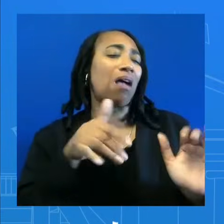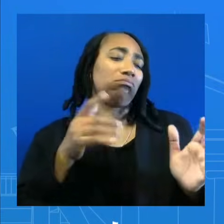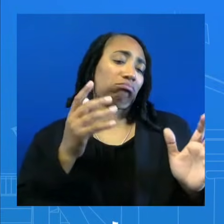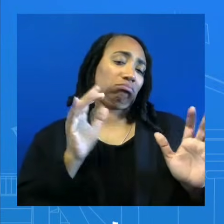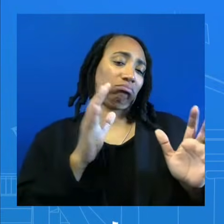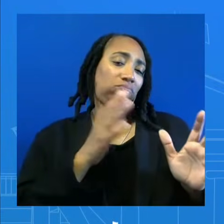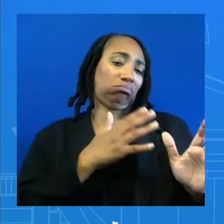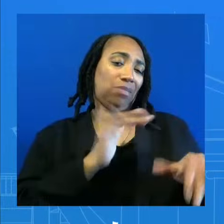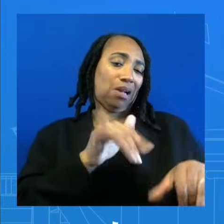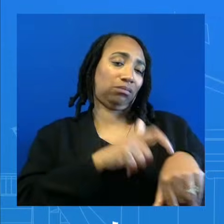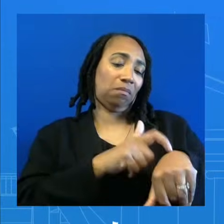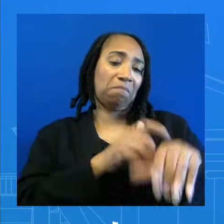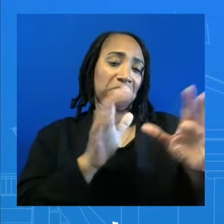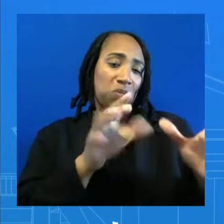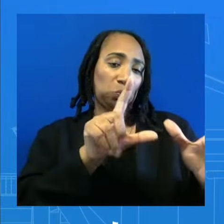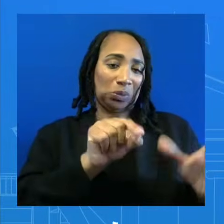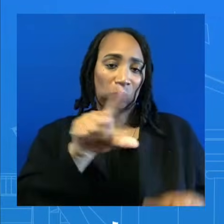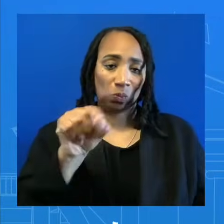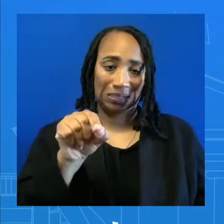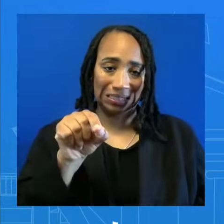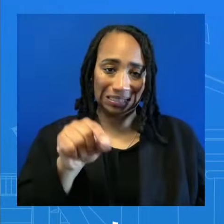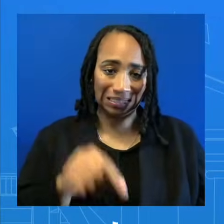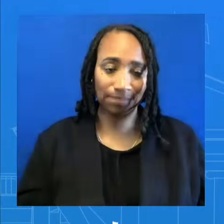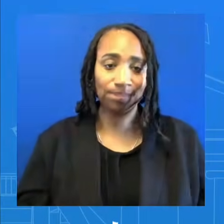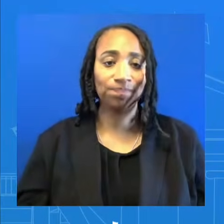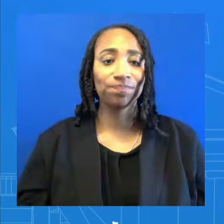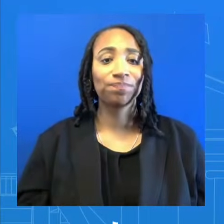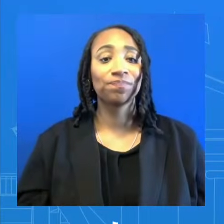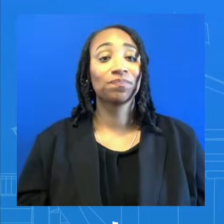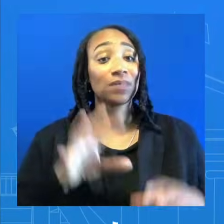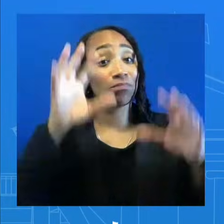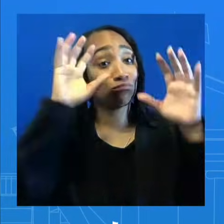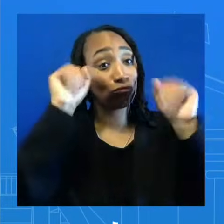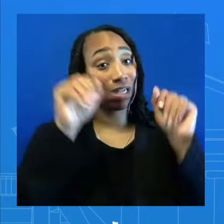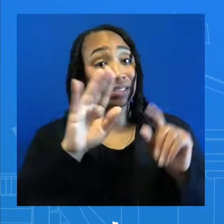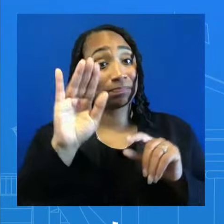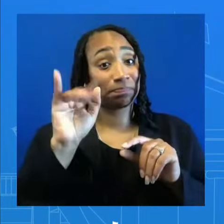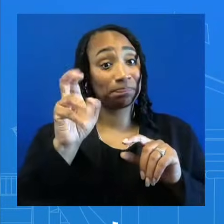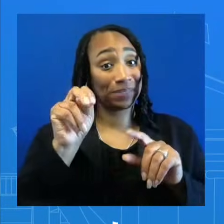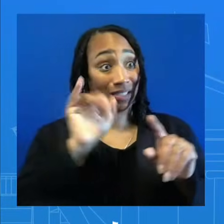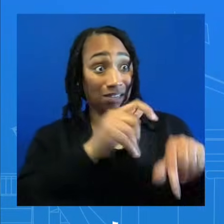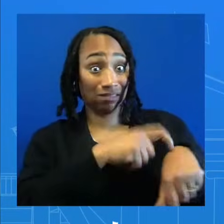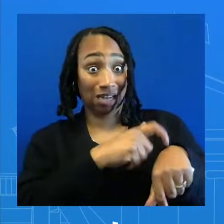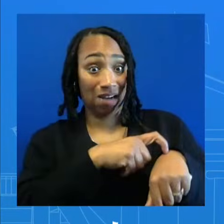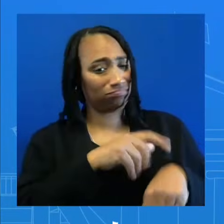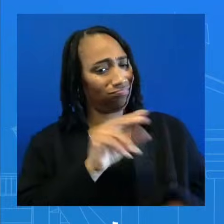And these folks, this 1,500 that we're talking about -- the nearly 1,500, were able to successfully reintegrate.